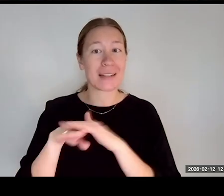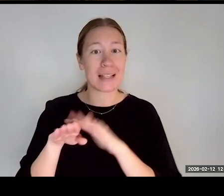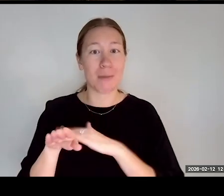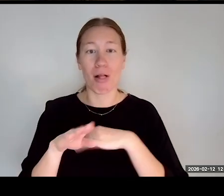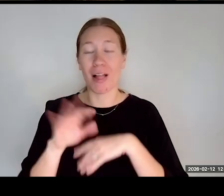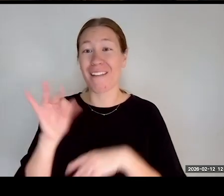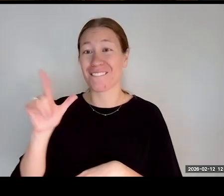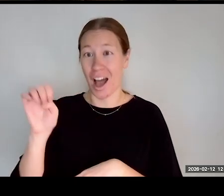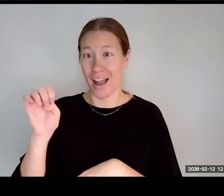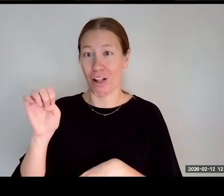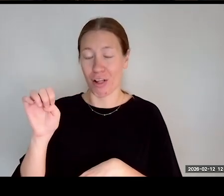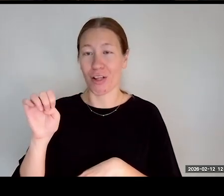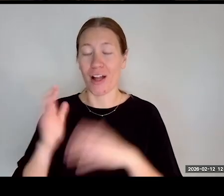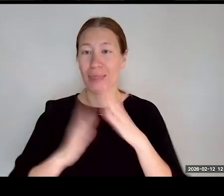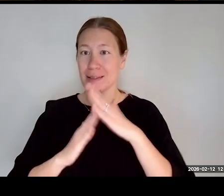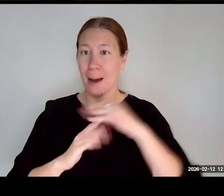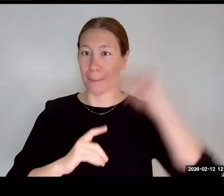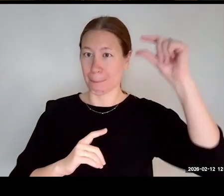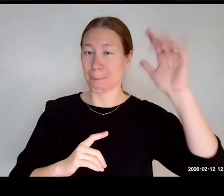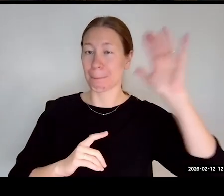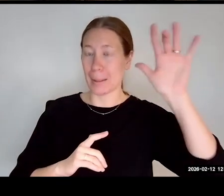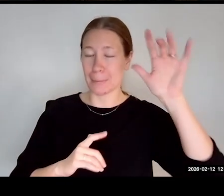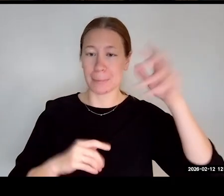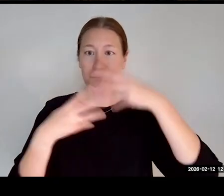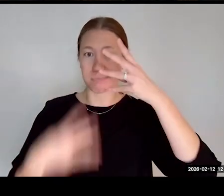We are going to open up the document properties window,